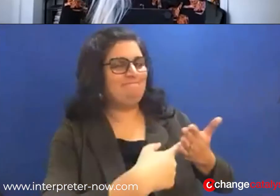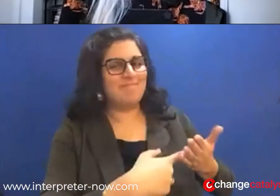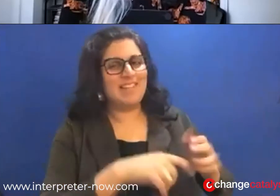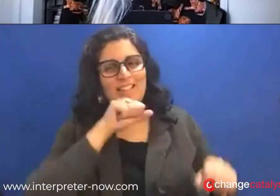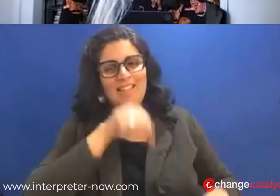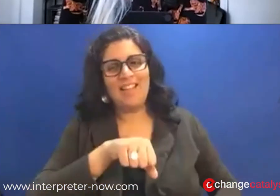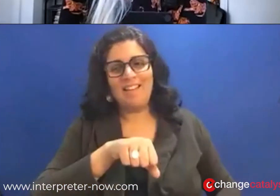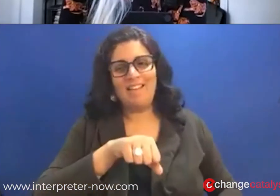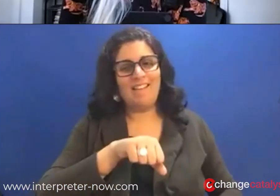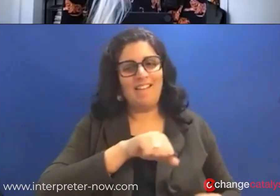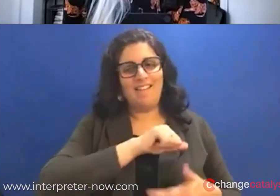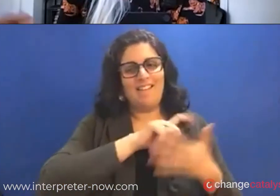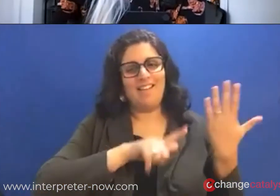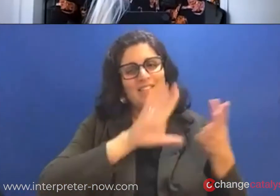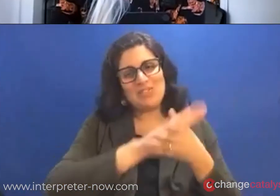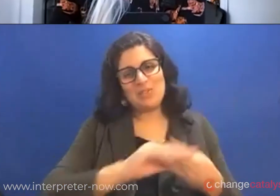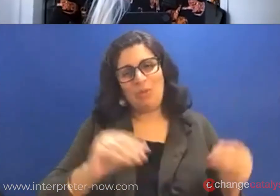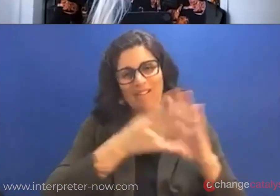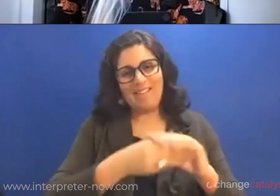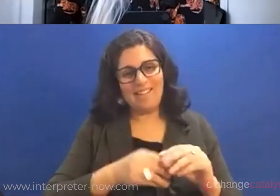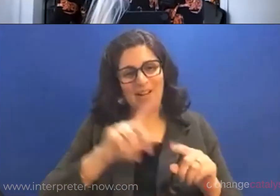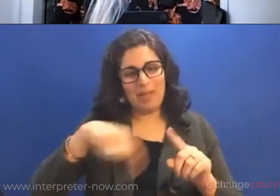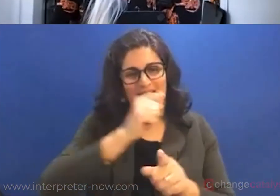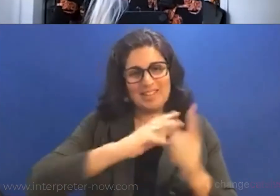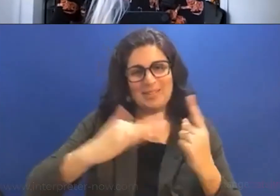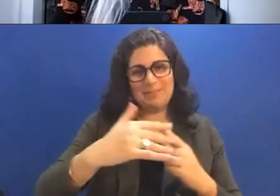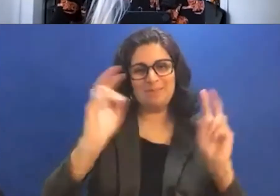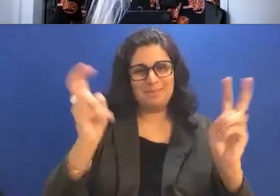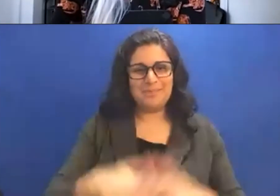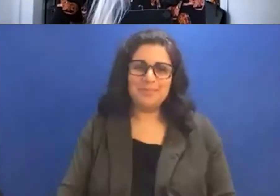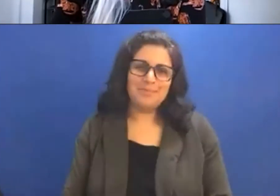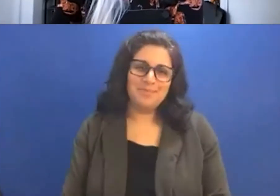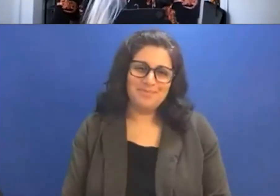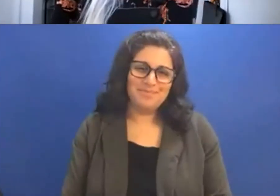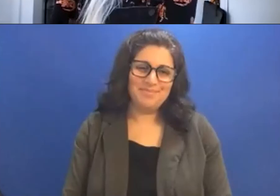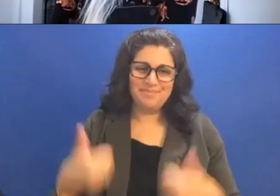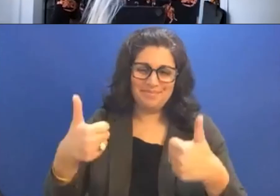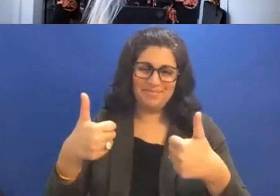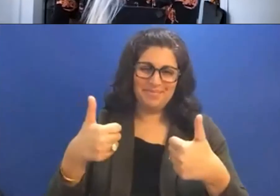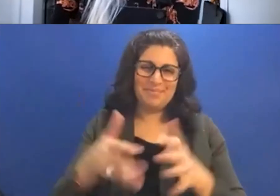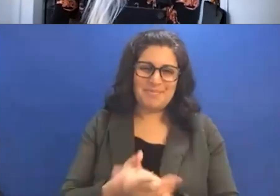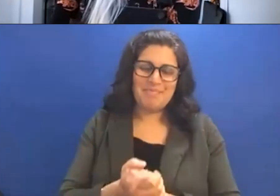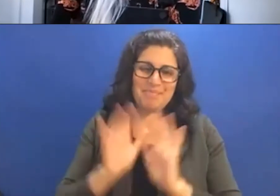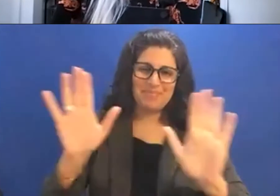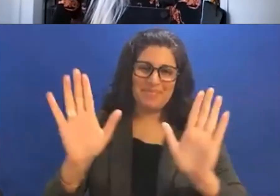All right, everyone. This is our last episode of the season. We will be taking a little bit of time off, and we'll see you in 2022. And so, if you're missing us in that time away, please take a listen to our past episodes and do leave us a review on iTunes or wherever you are listening.